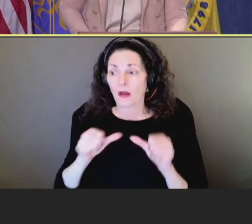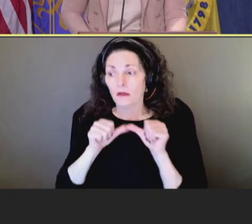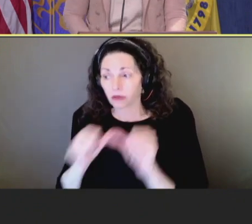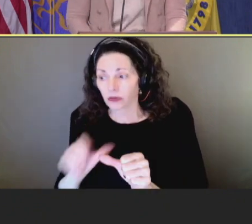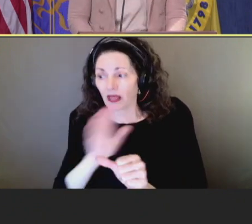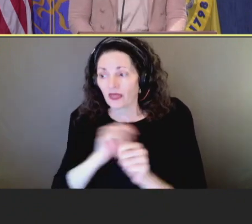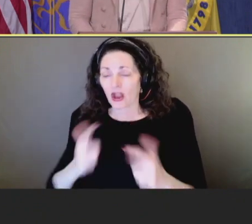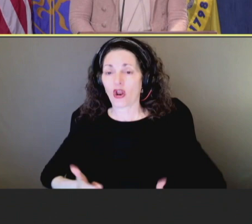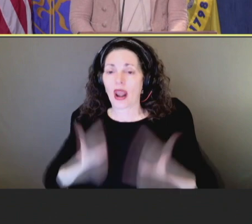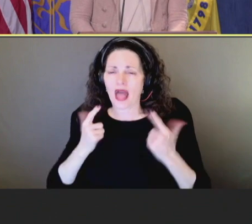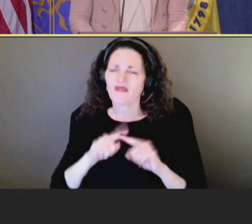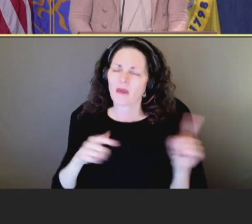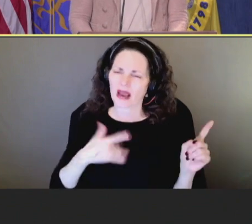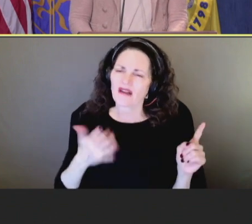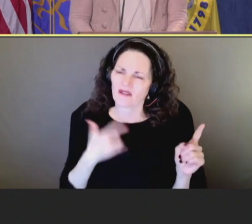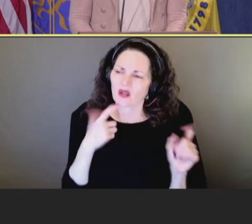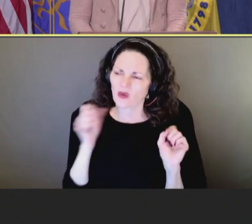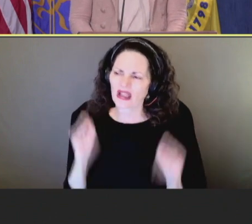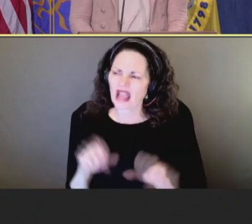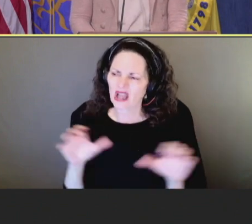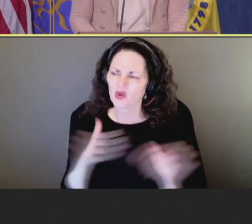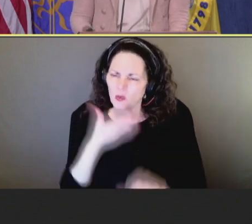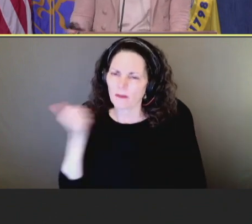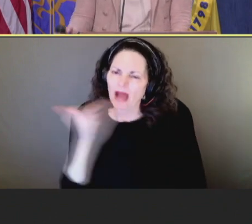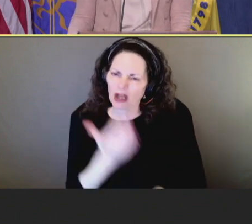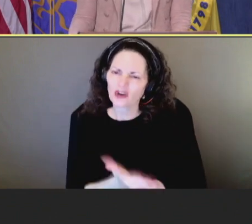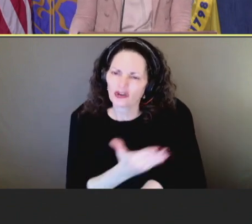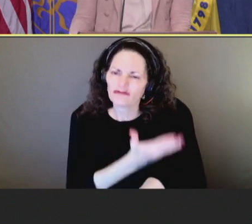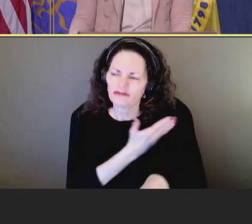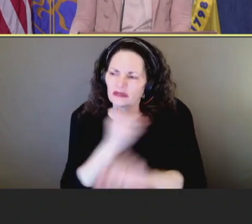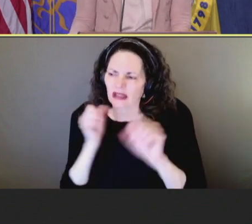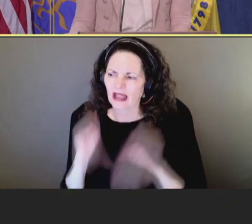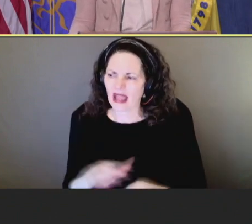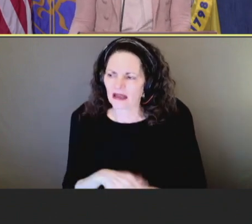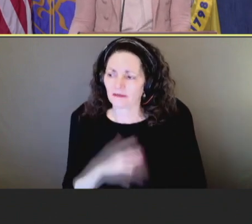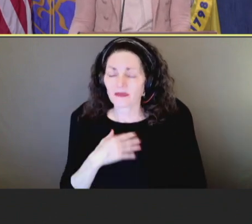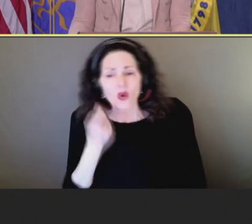I was at the Milken Conference recently, and I heard a powerful question asked by the founder